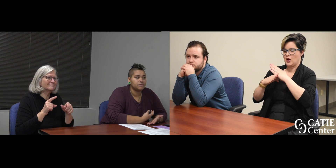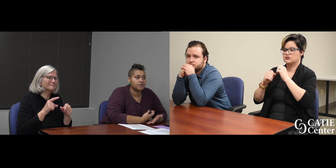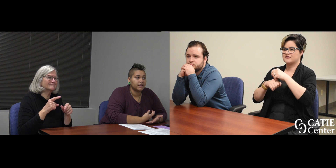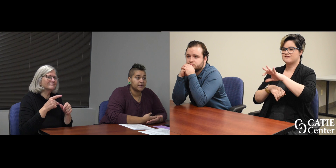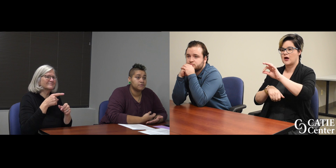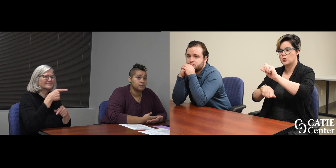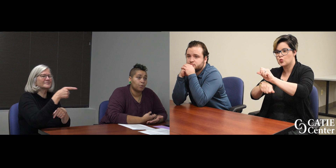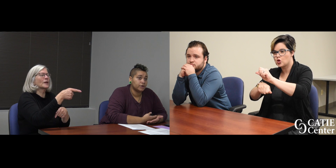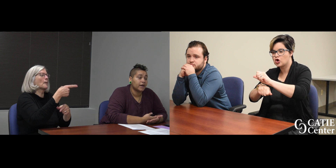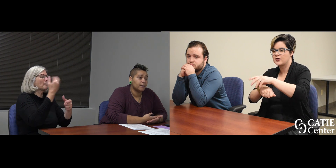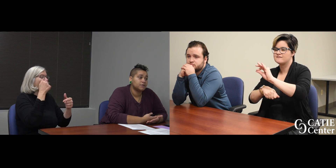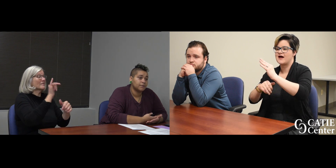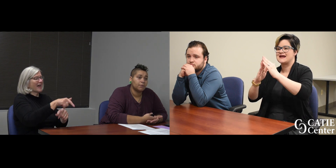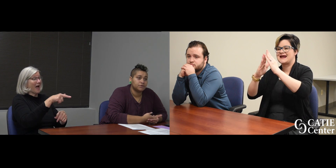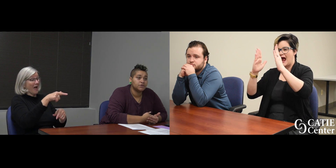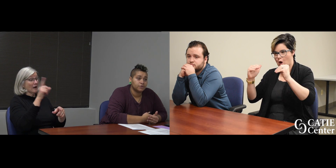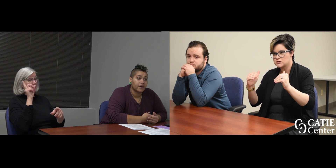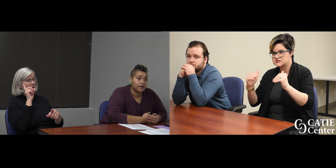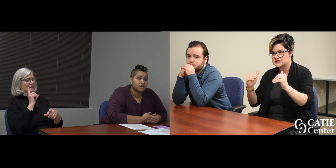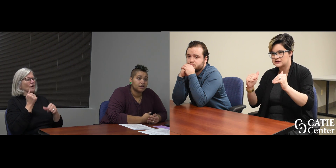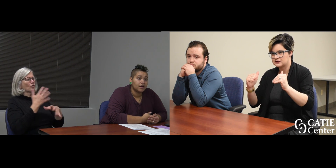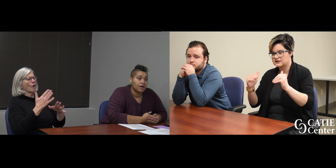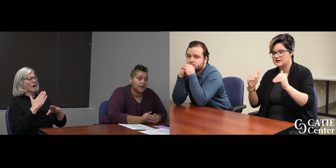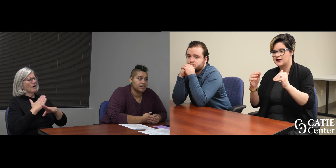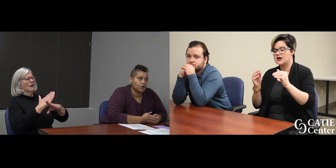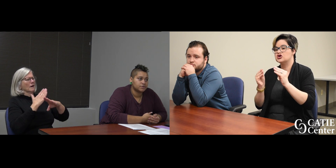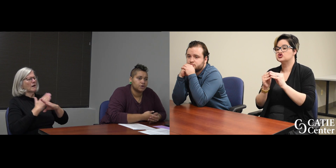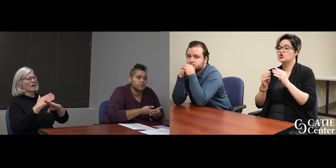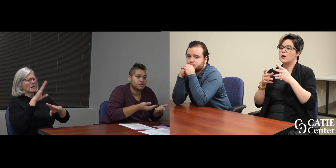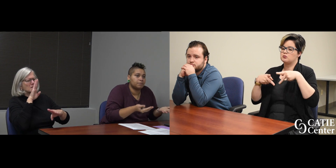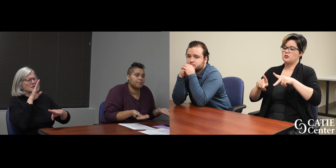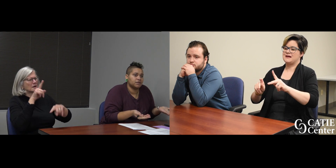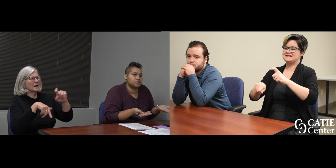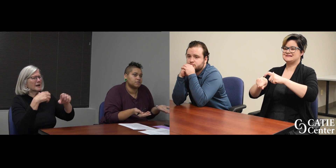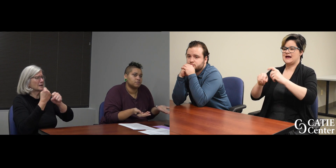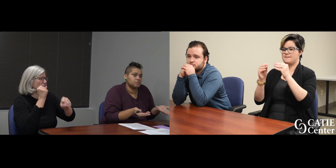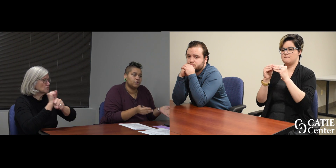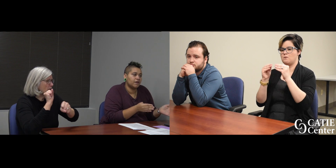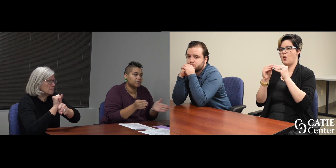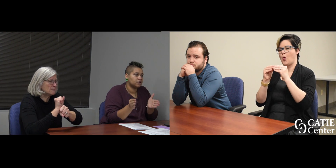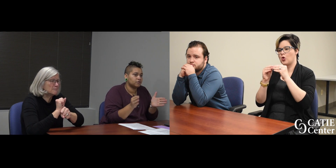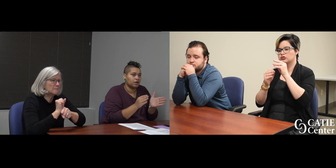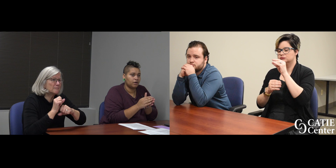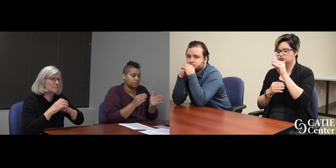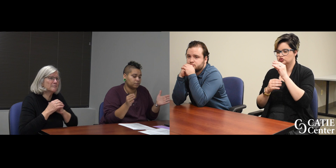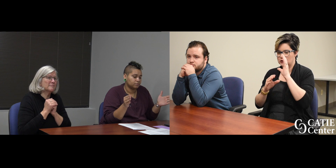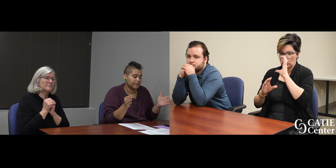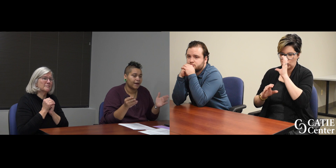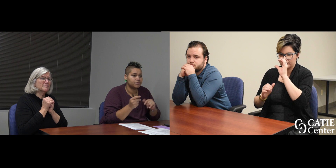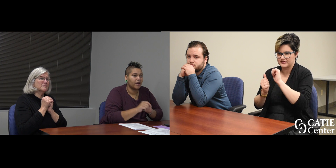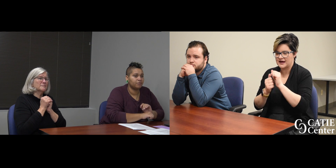and so that gives you more time to be able to do that, and it also supplements whatever gaps you have